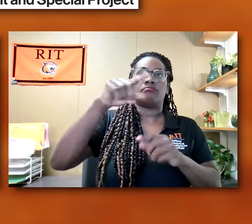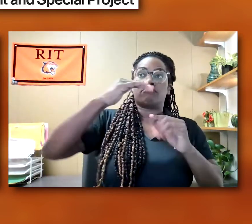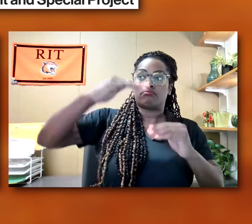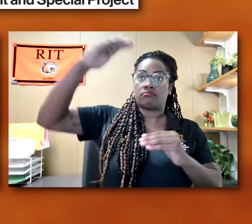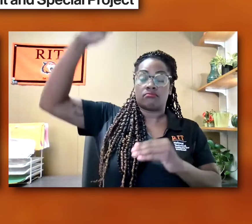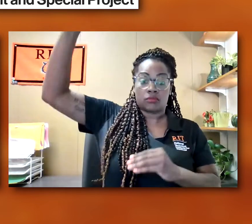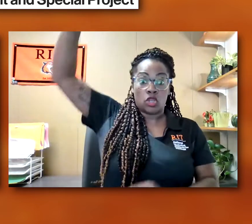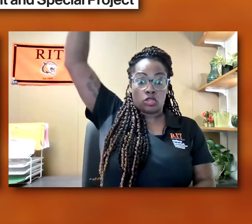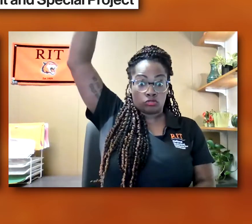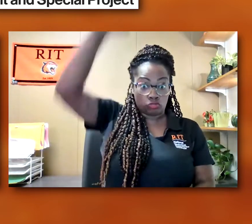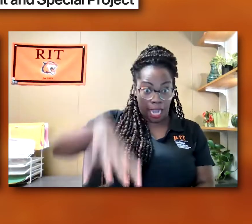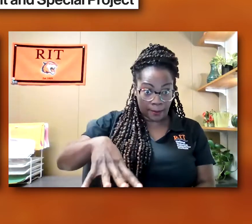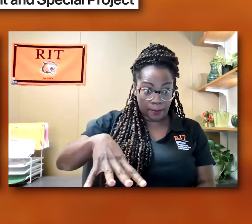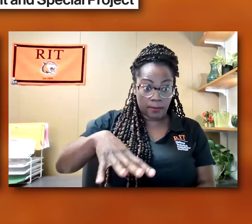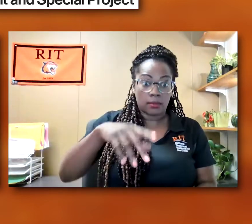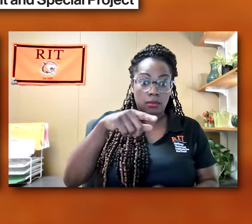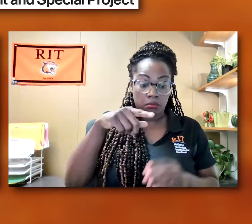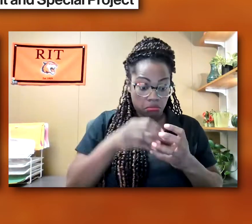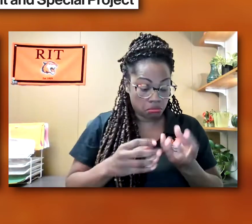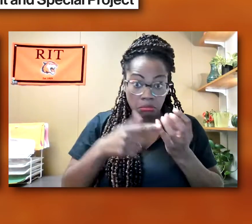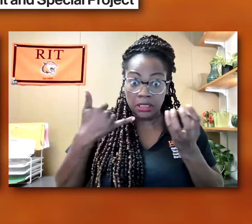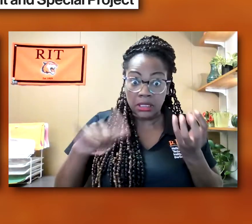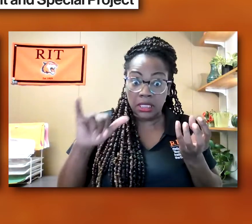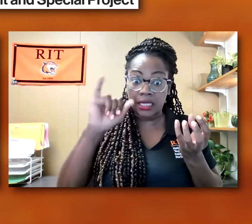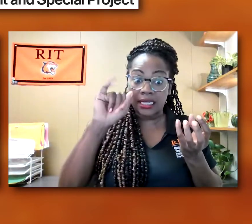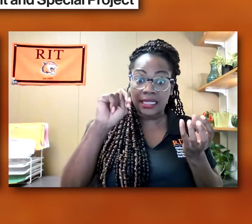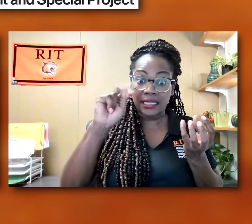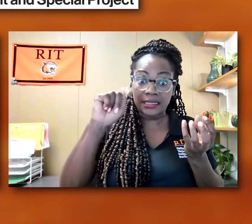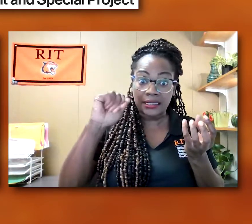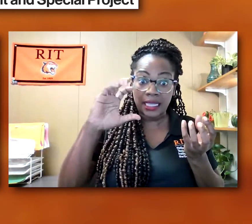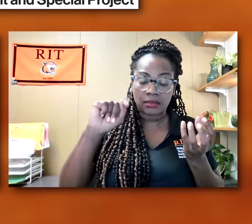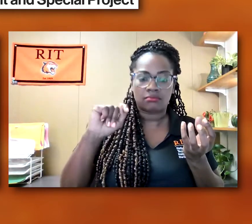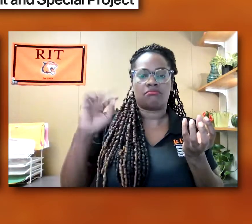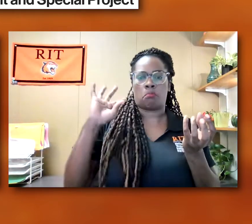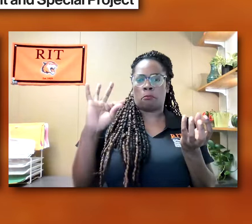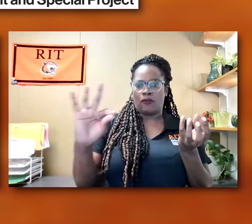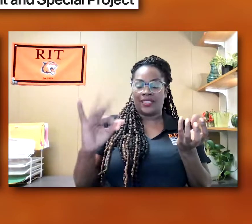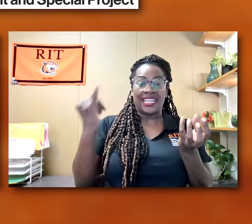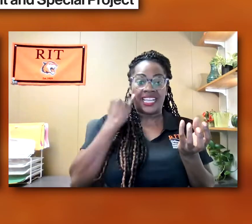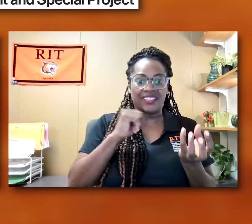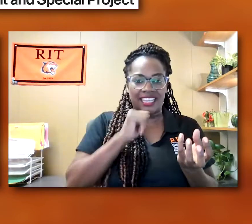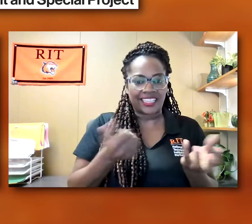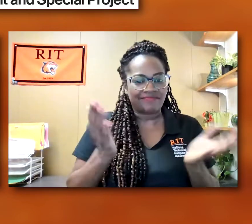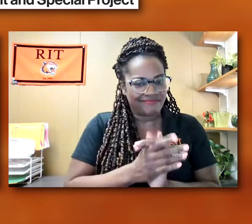and drop it from a tall height and see if the egg is still intact.